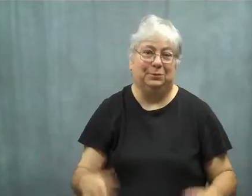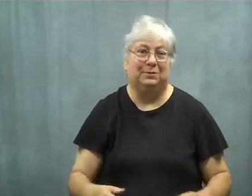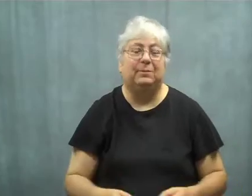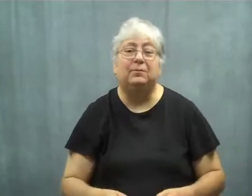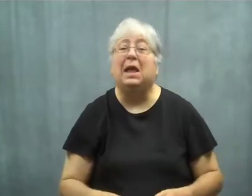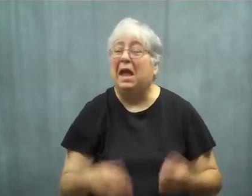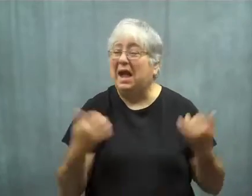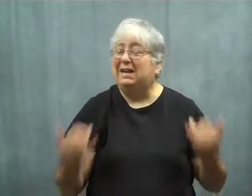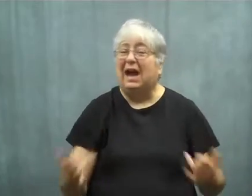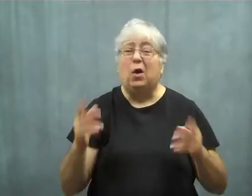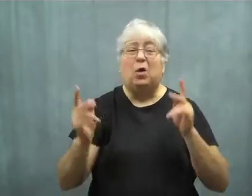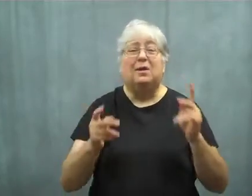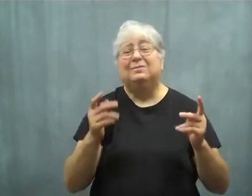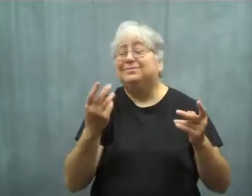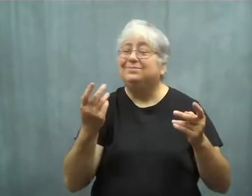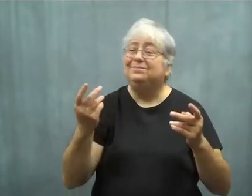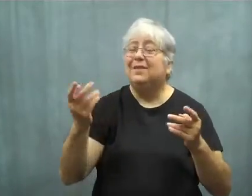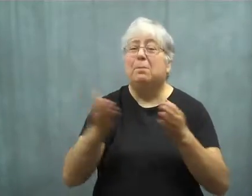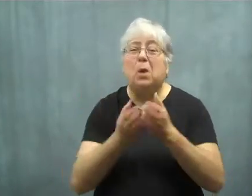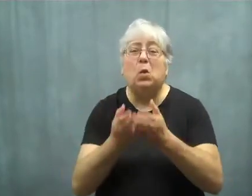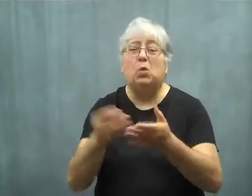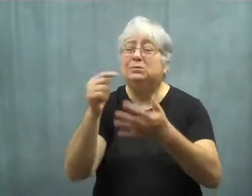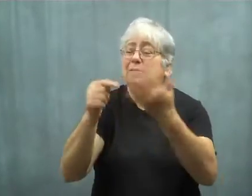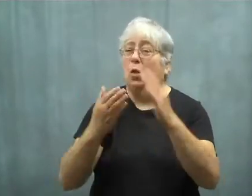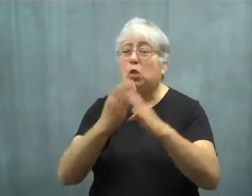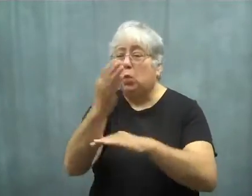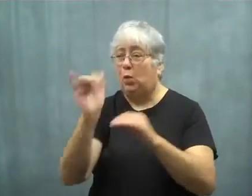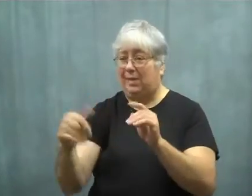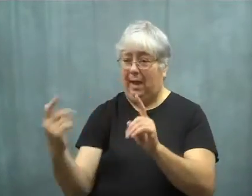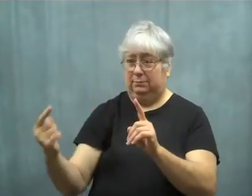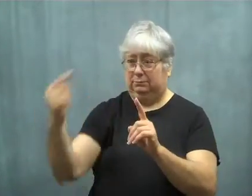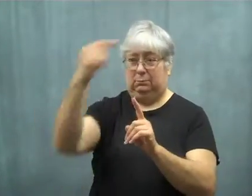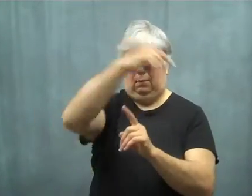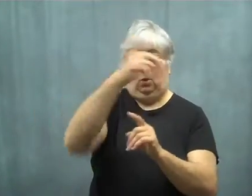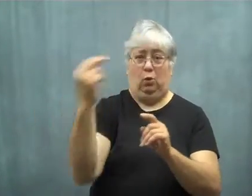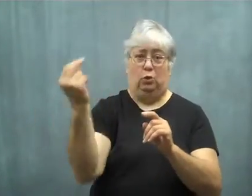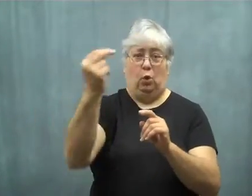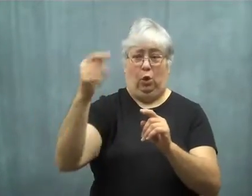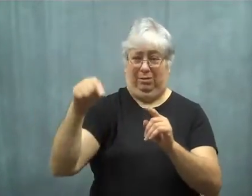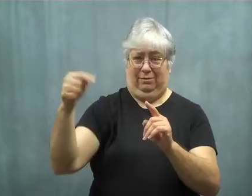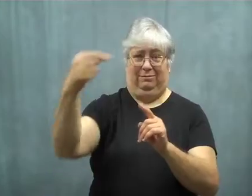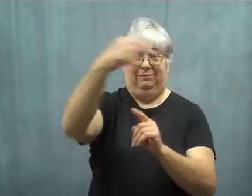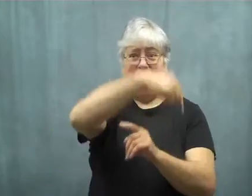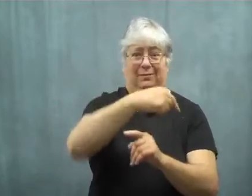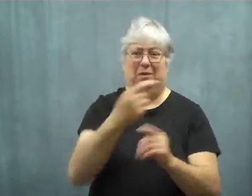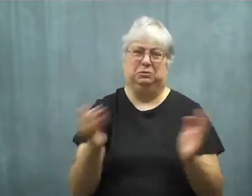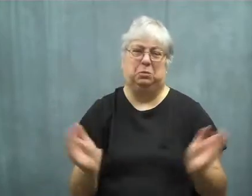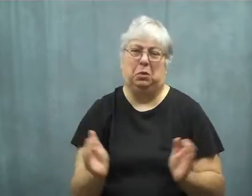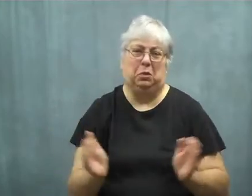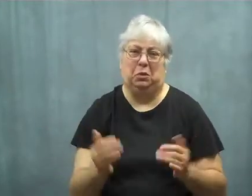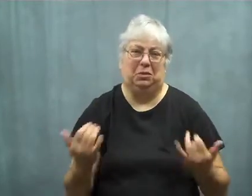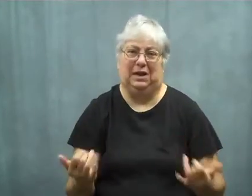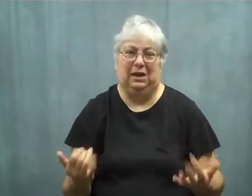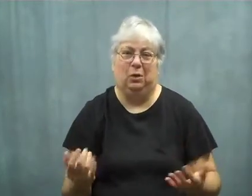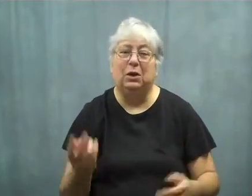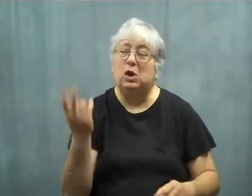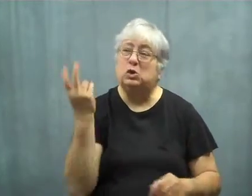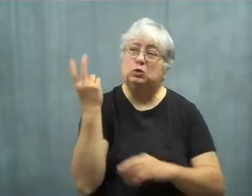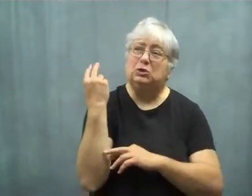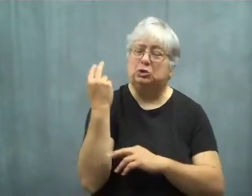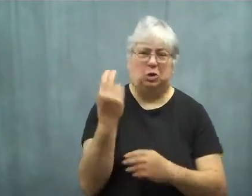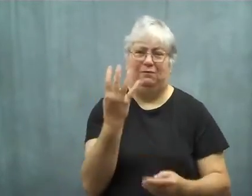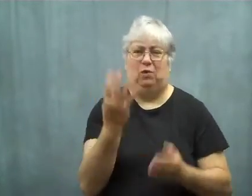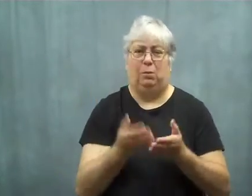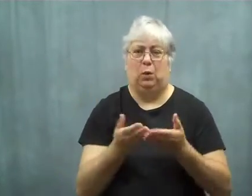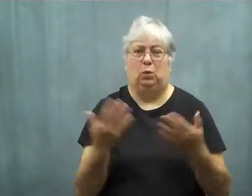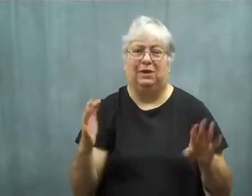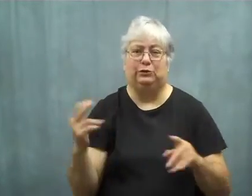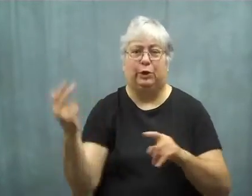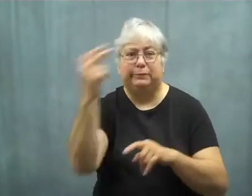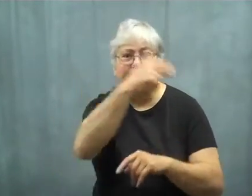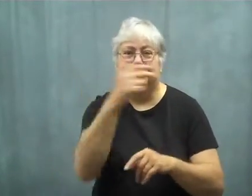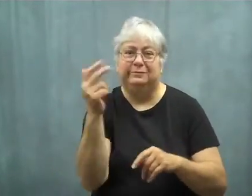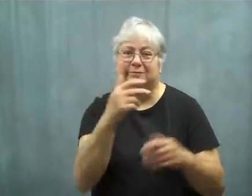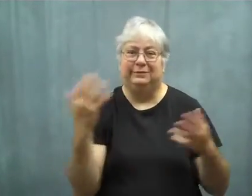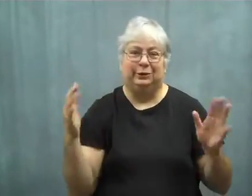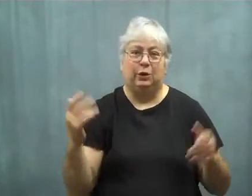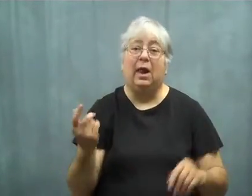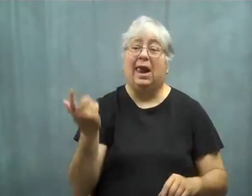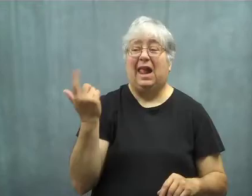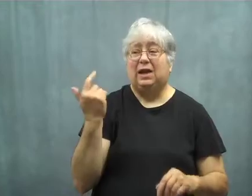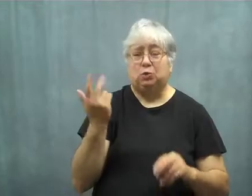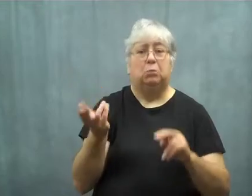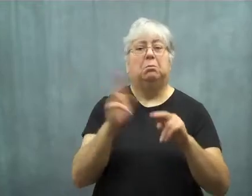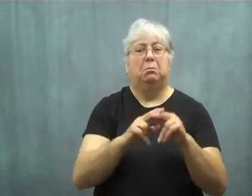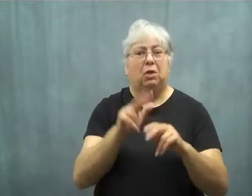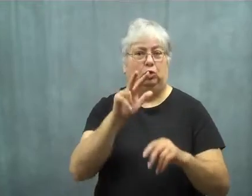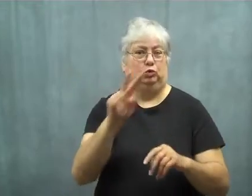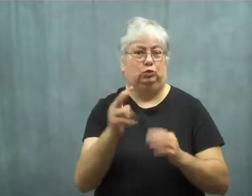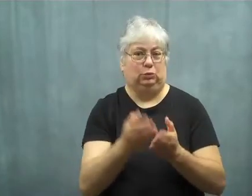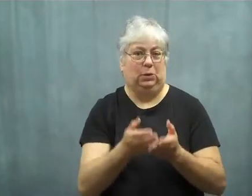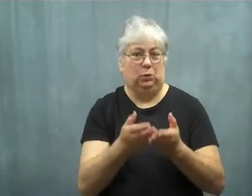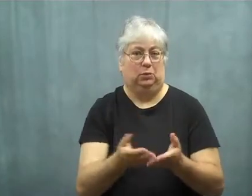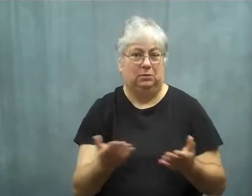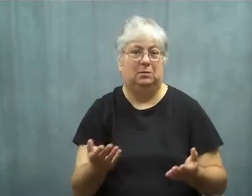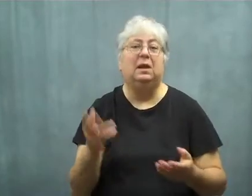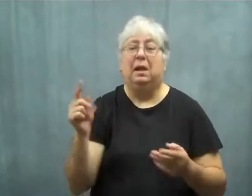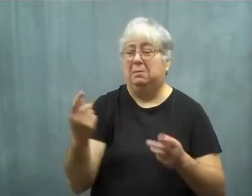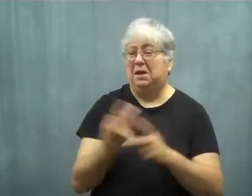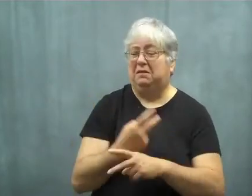Only a small number of ships have used this new northern passage.